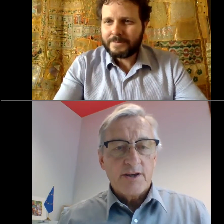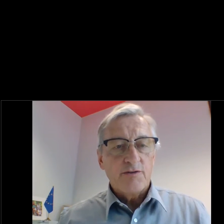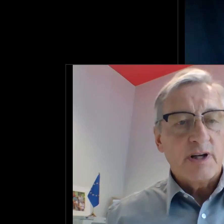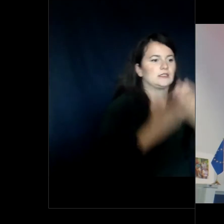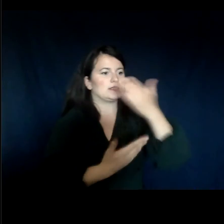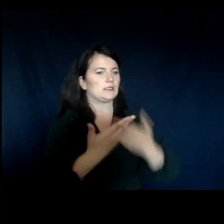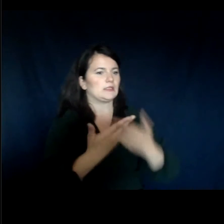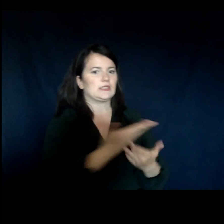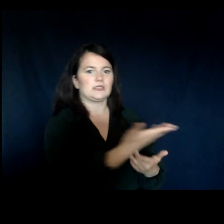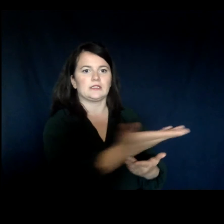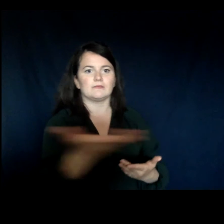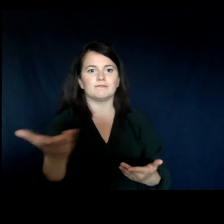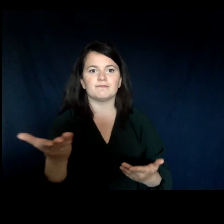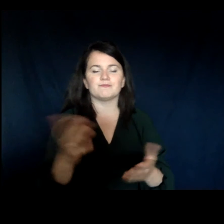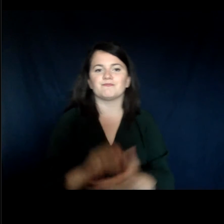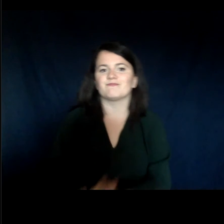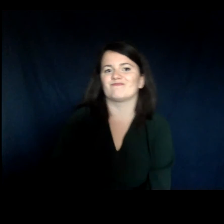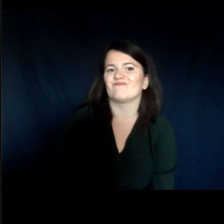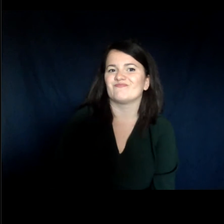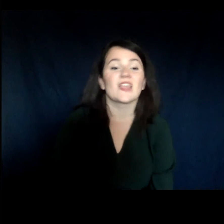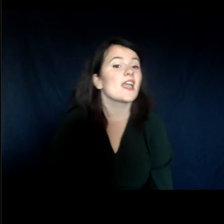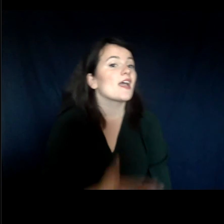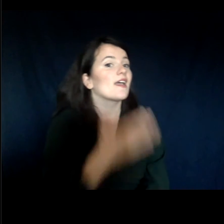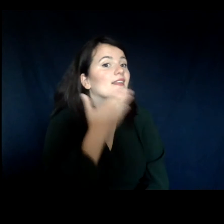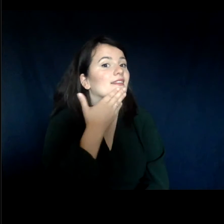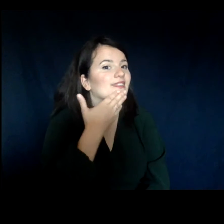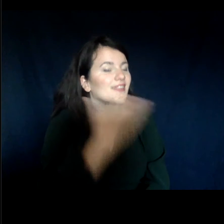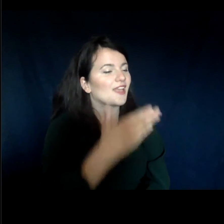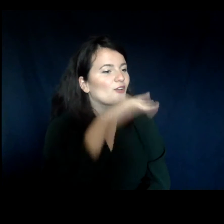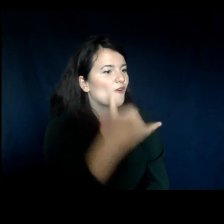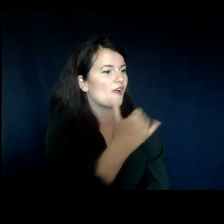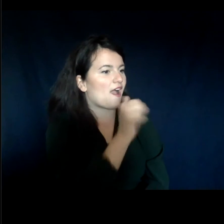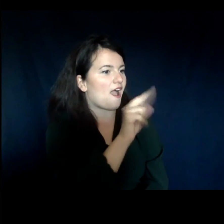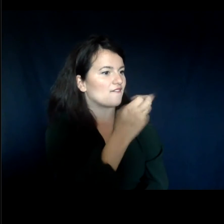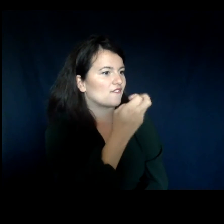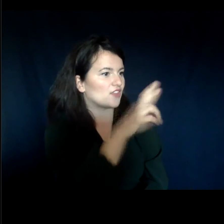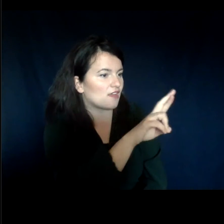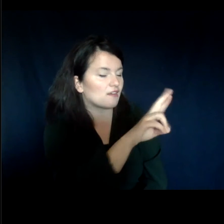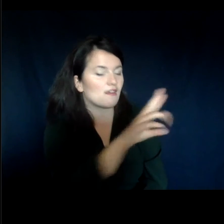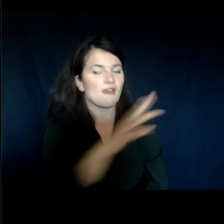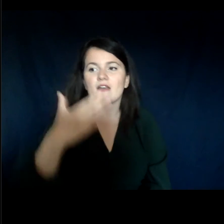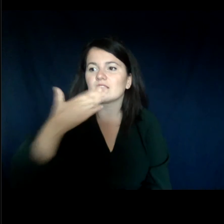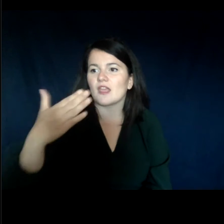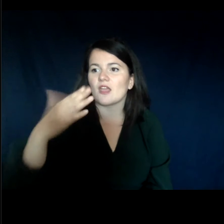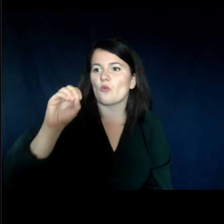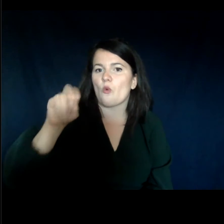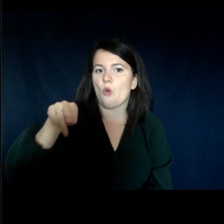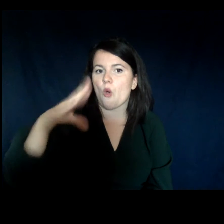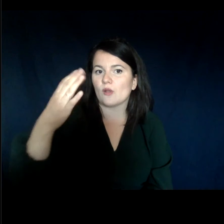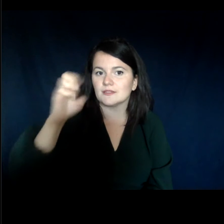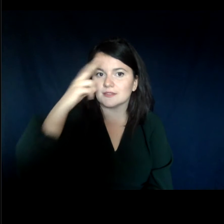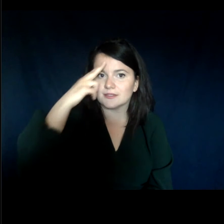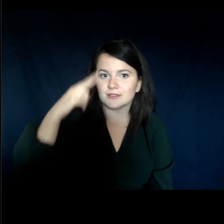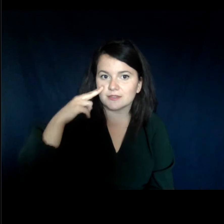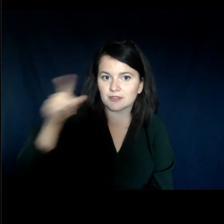Thank you very much, Javier. I'd like to thank ONCE Foundation and EDF for offering me the opportunity to speak here